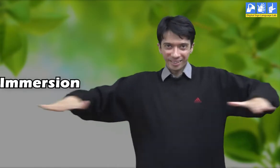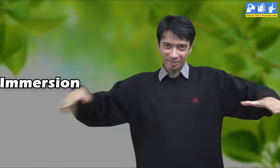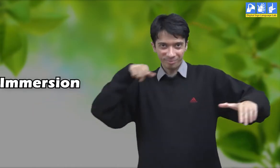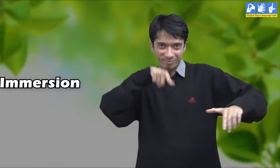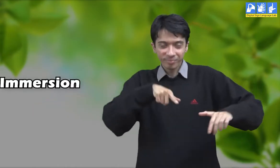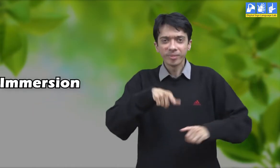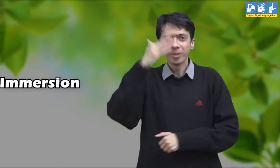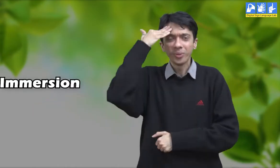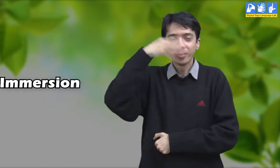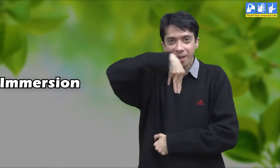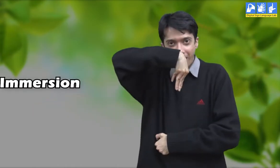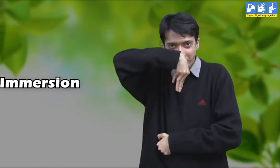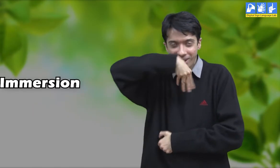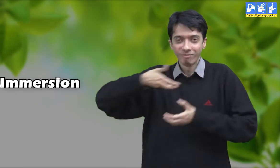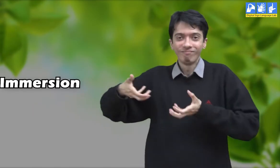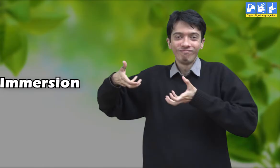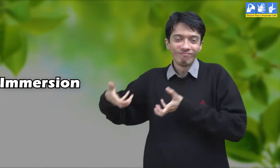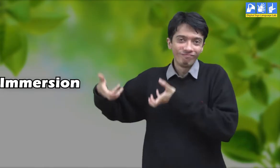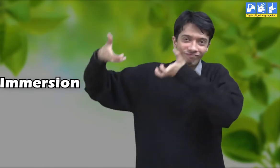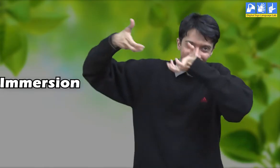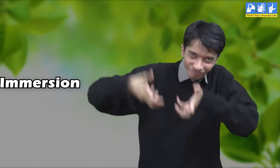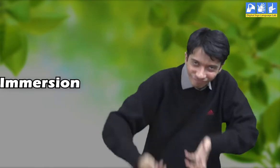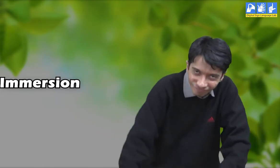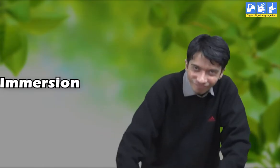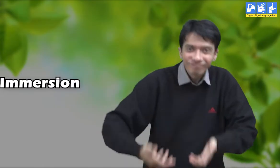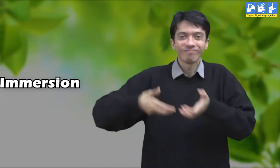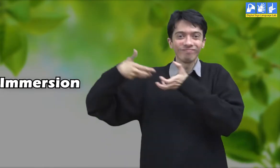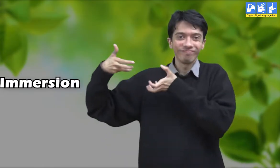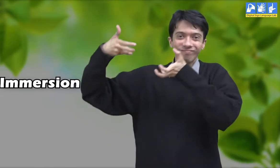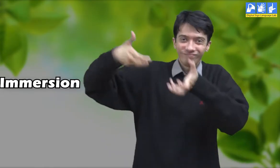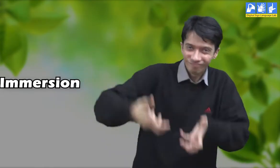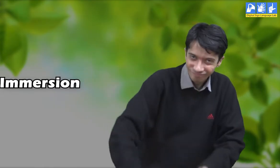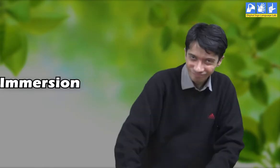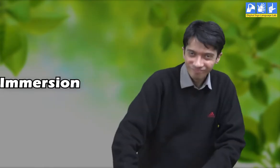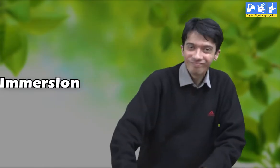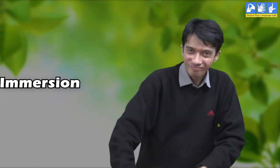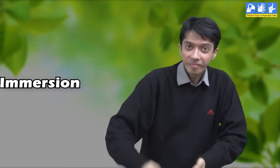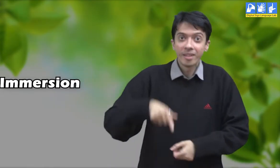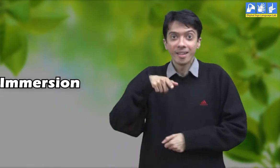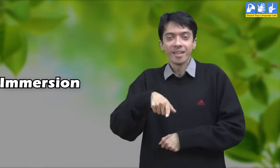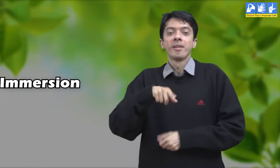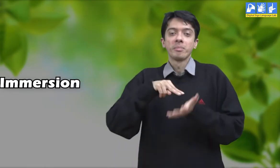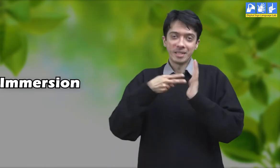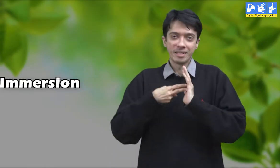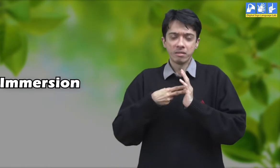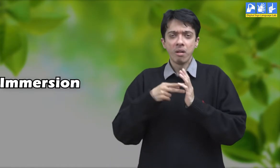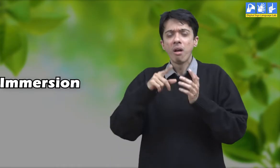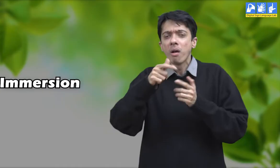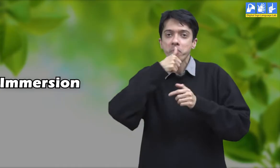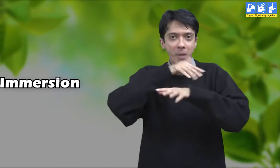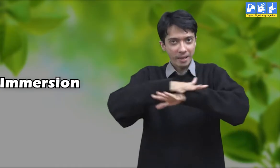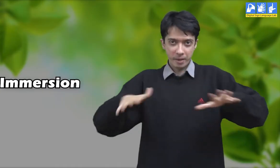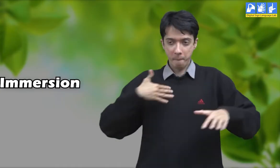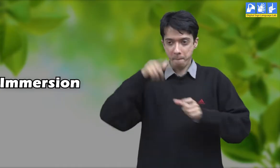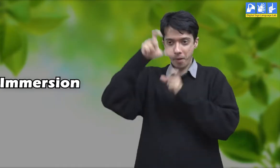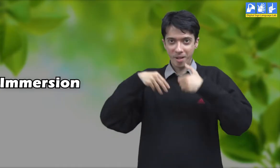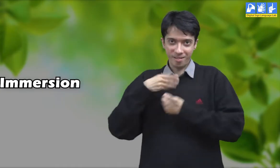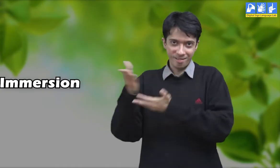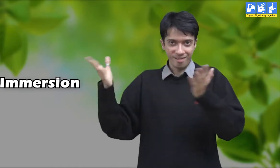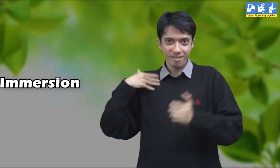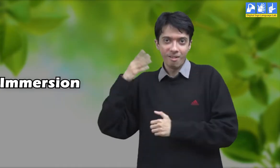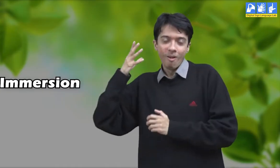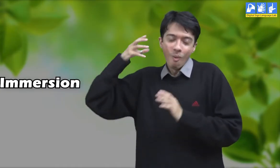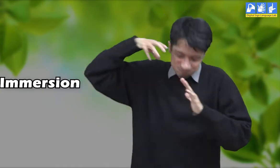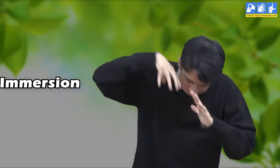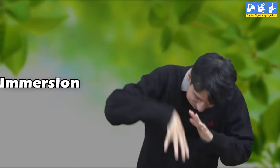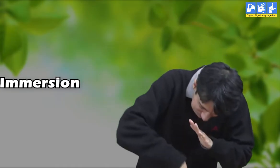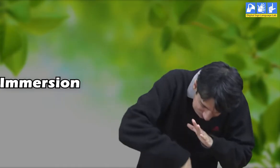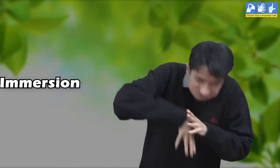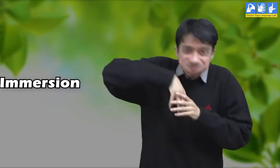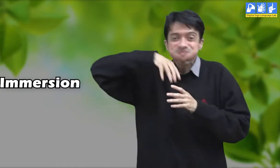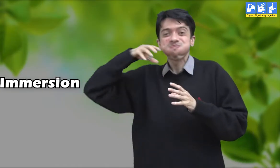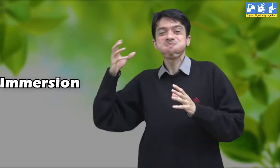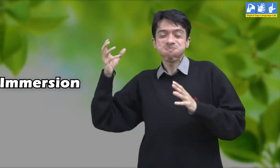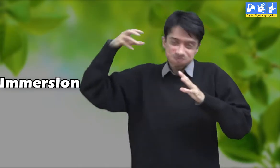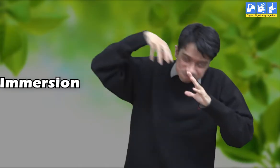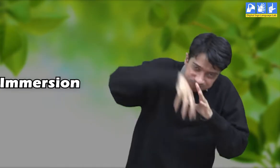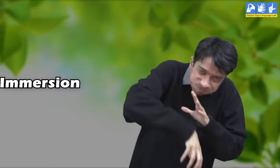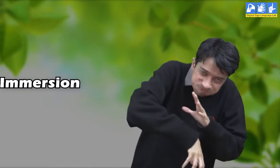Immersion - During Ganesh Chaturthi, the idol of Lord Ganesha is immersed in water